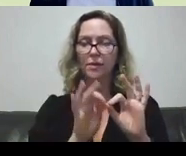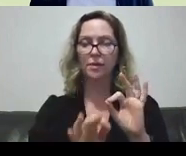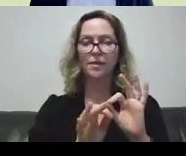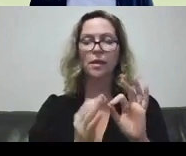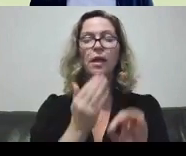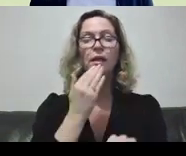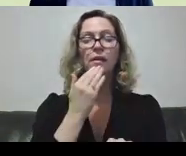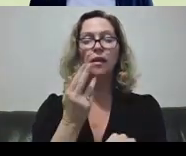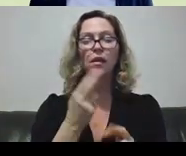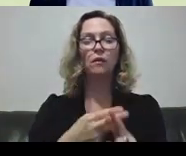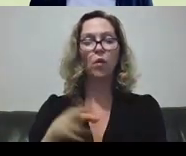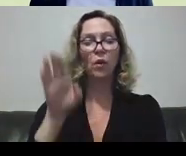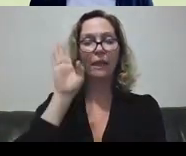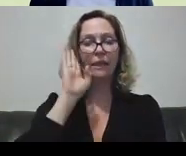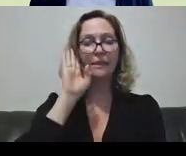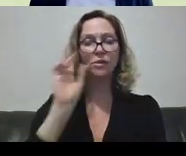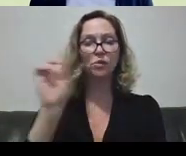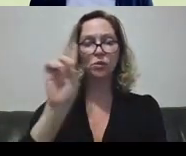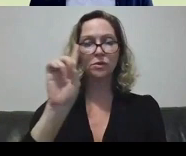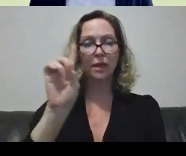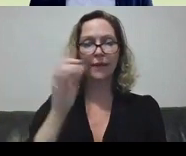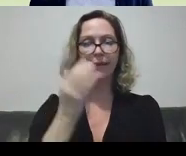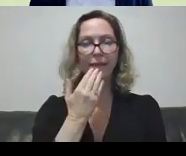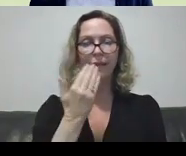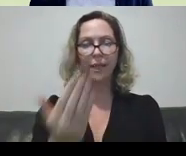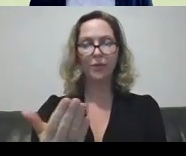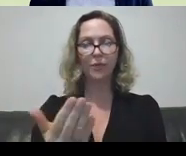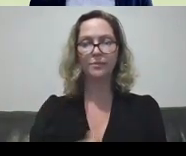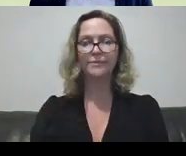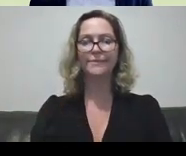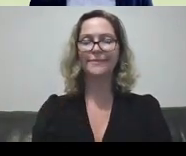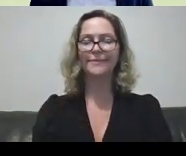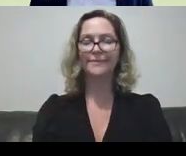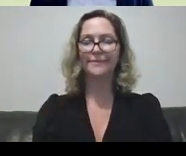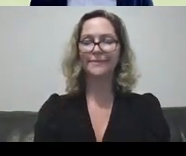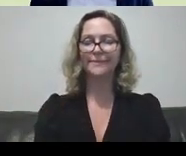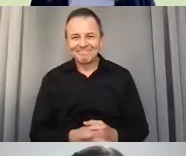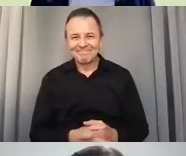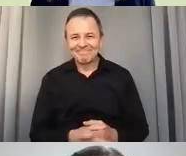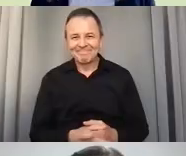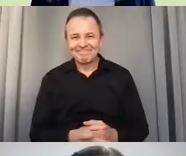listening. Thank you very much, thank you